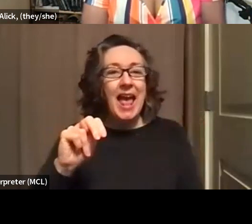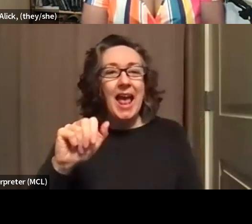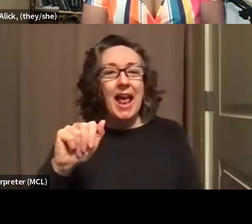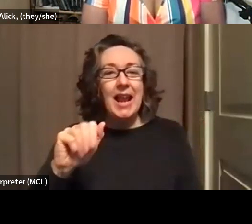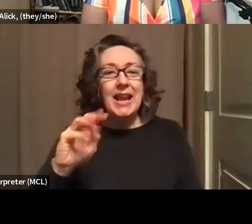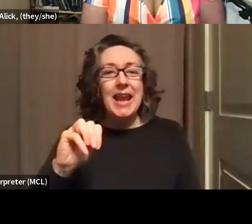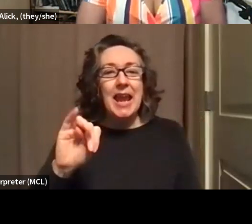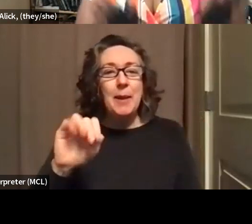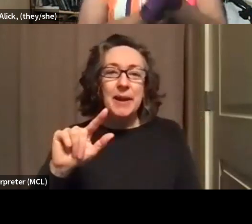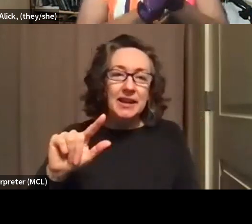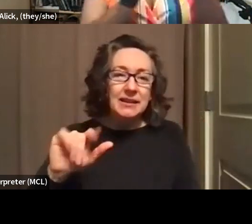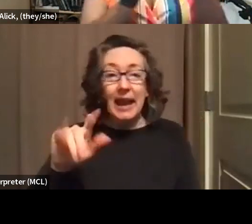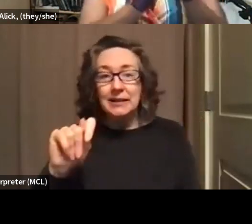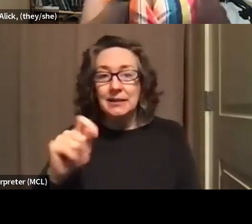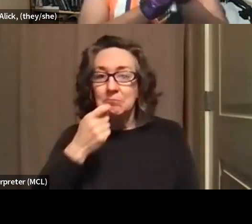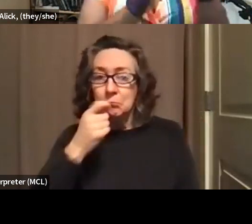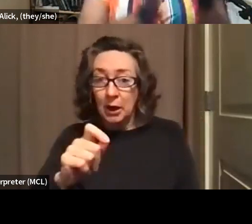helps.